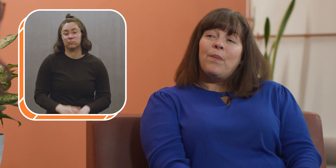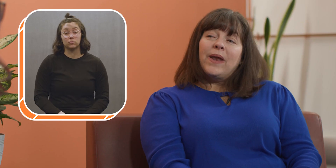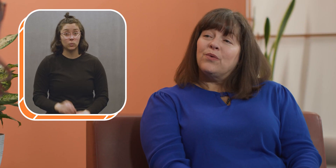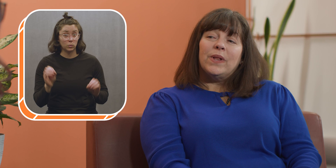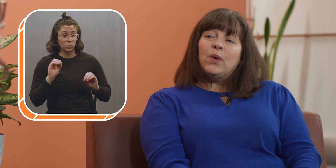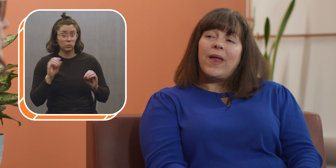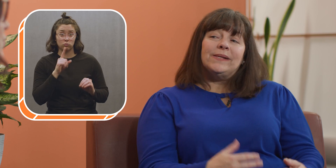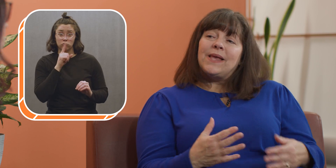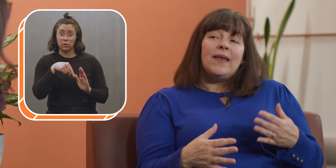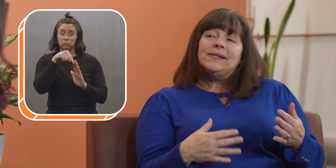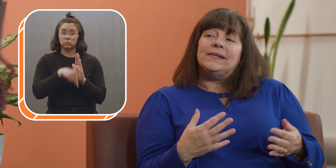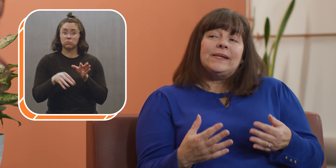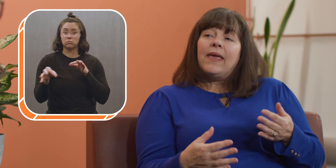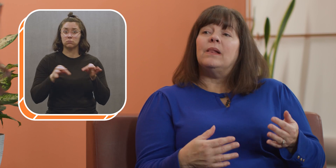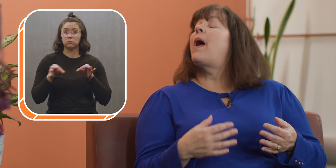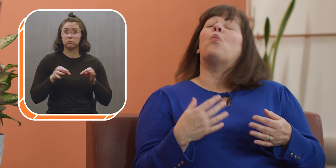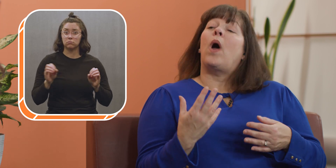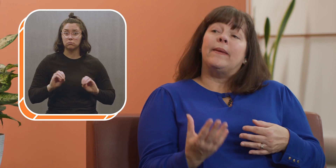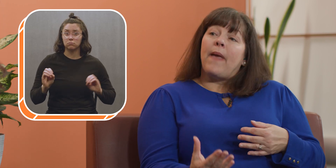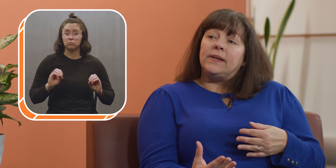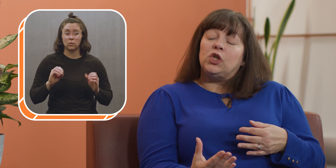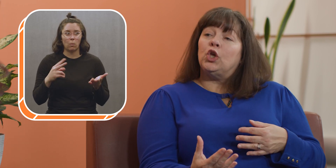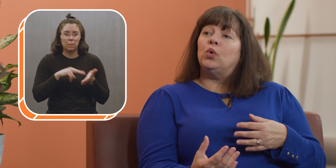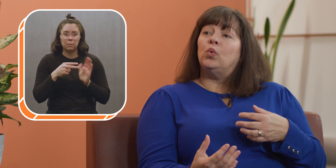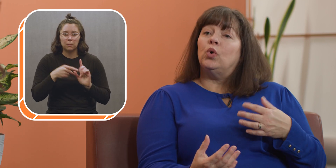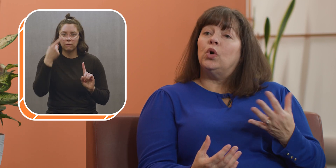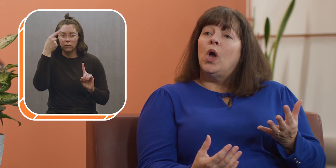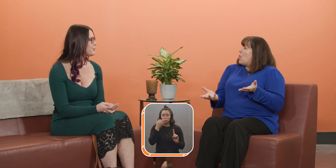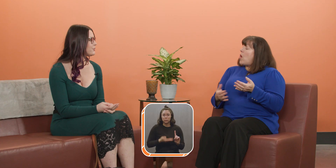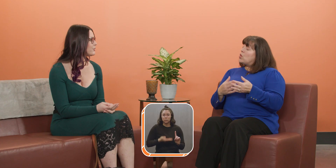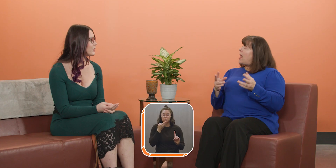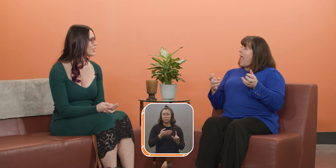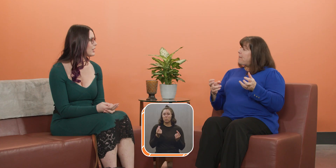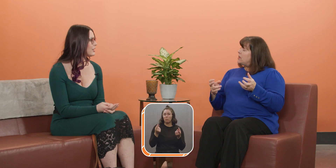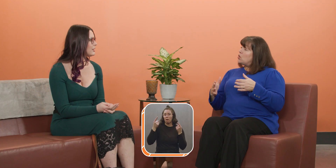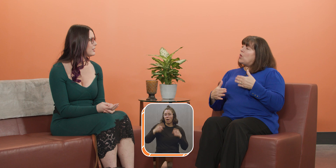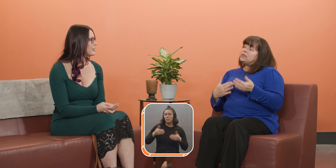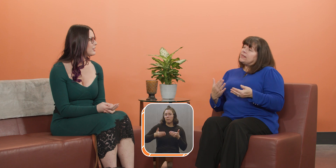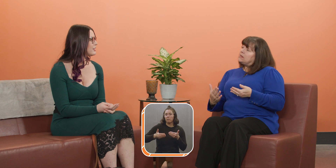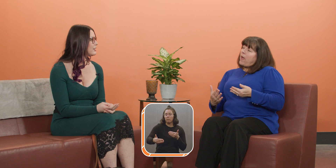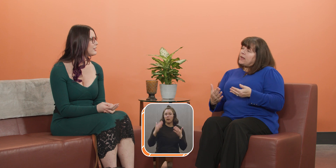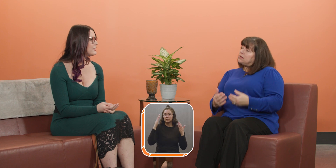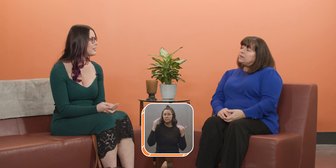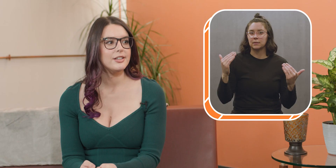So nobody really went into any detail about what it meant to you, or what would happen or what to expect.